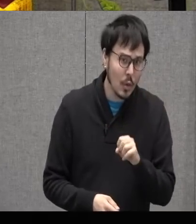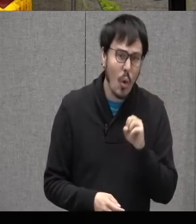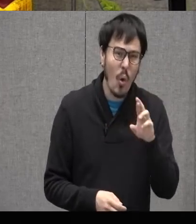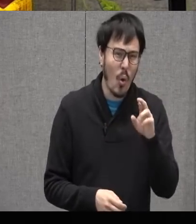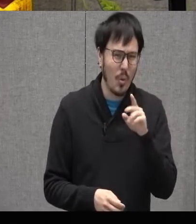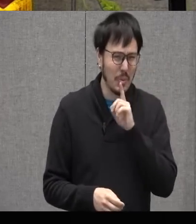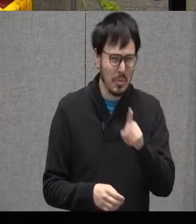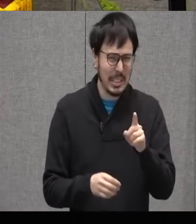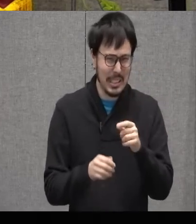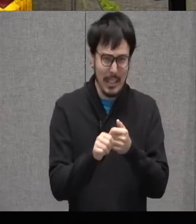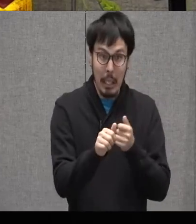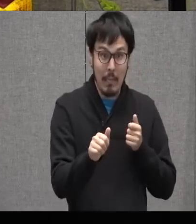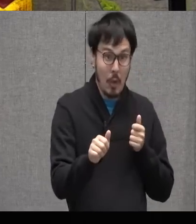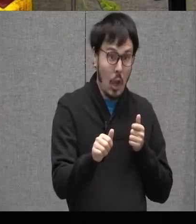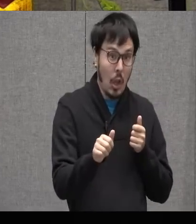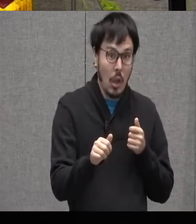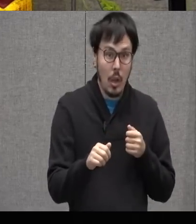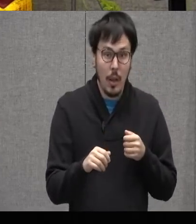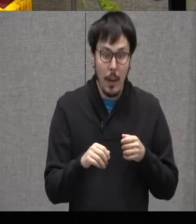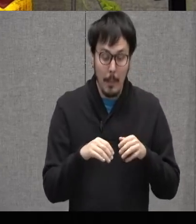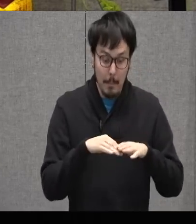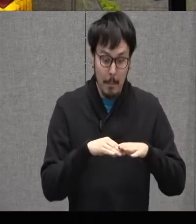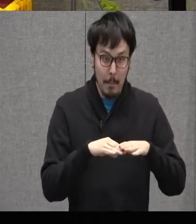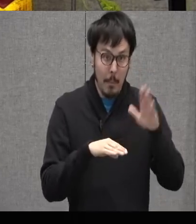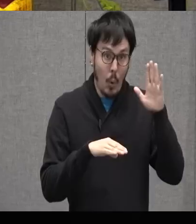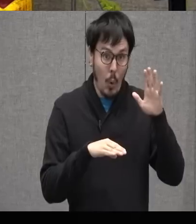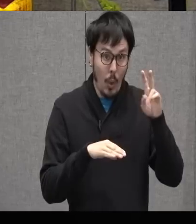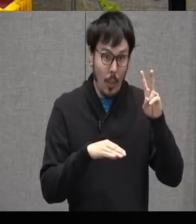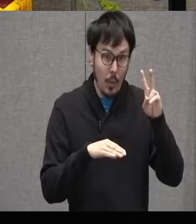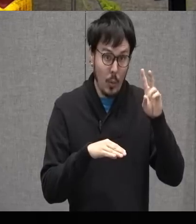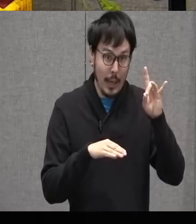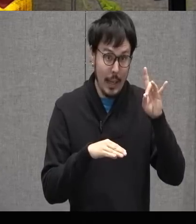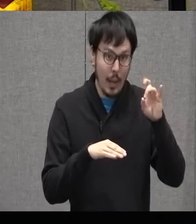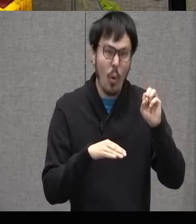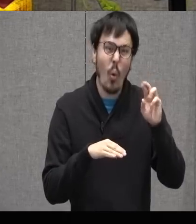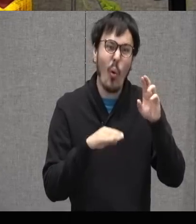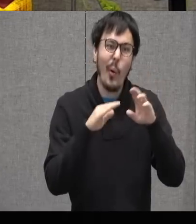Did you guess more than 28 or less than 28?